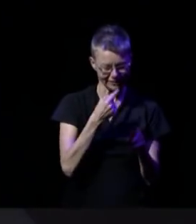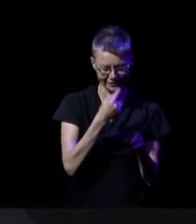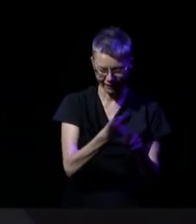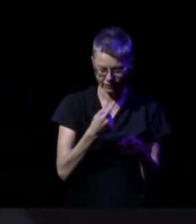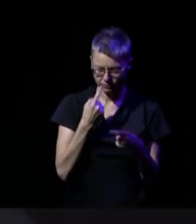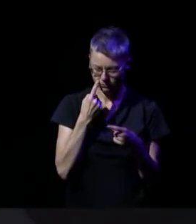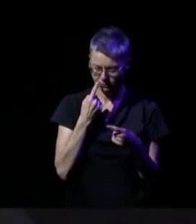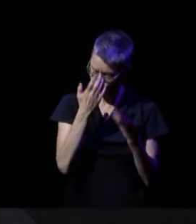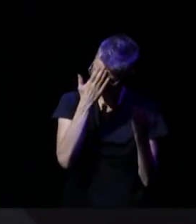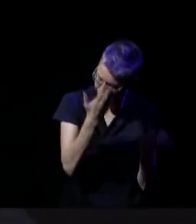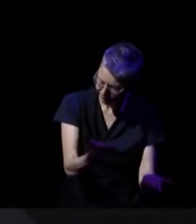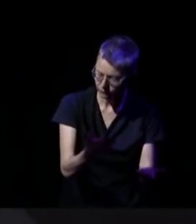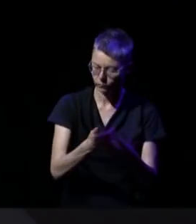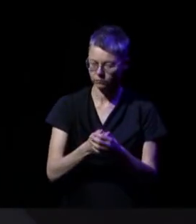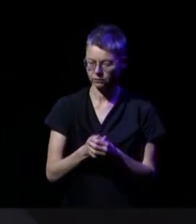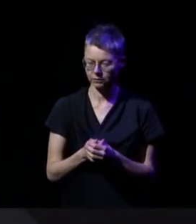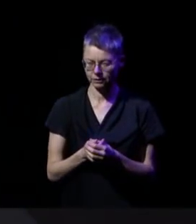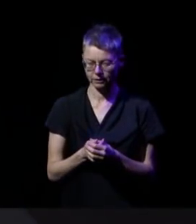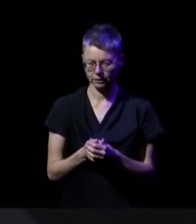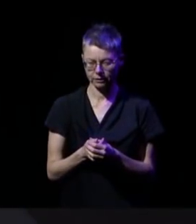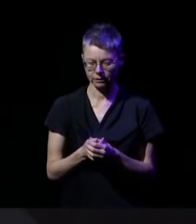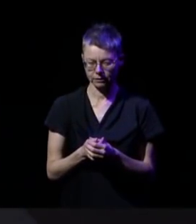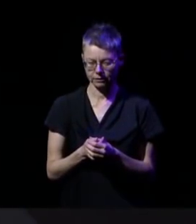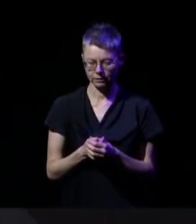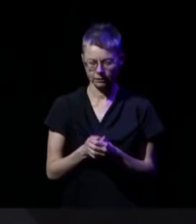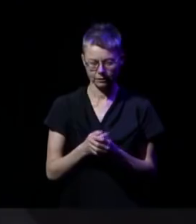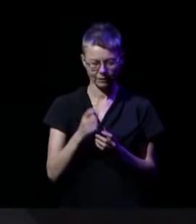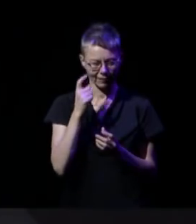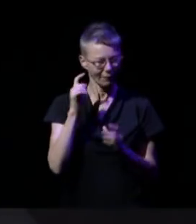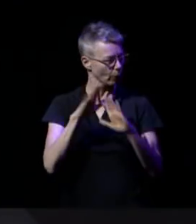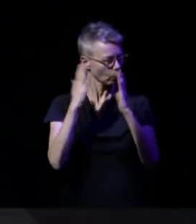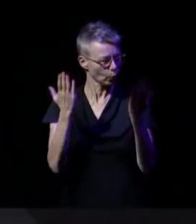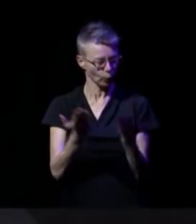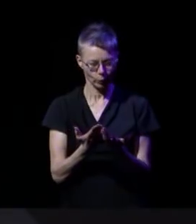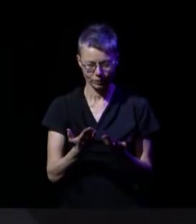that is respectful, that is conscious of the planet, that is conscious of the children.